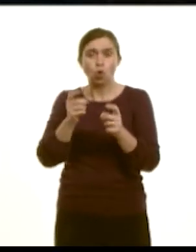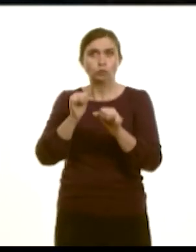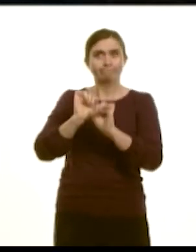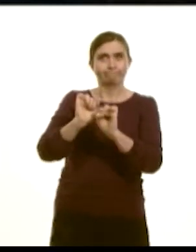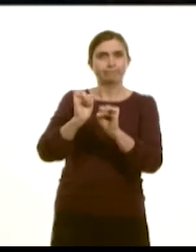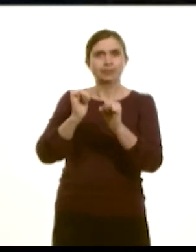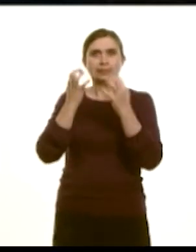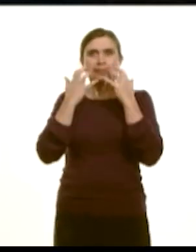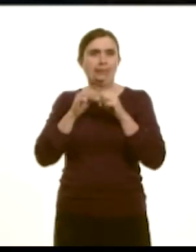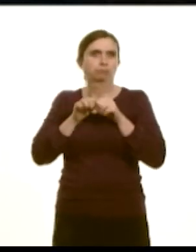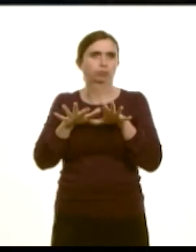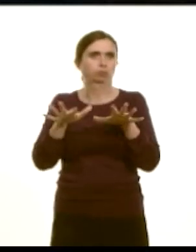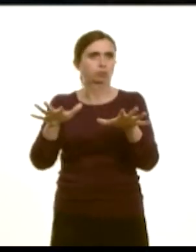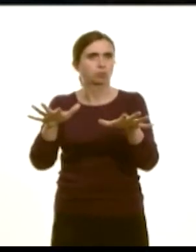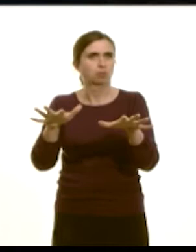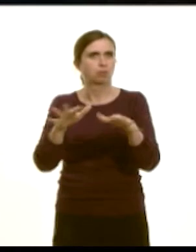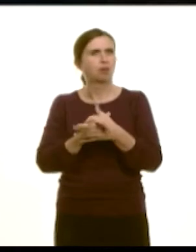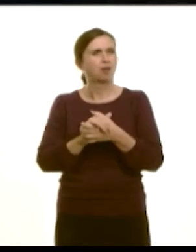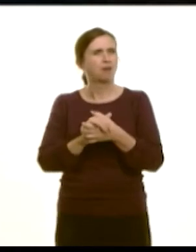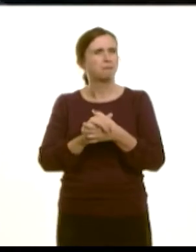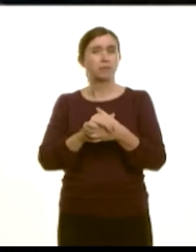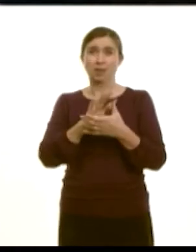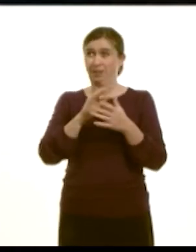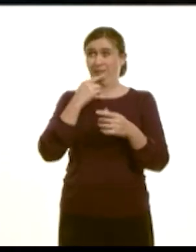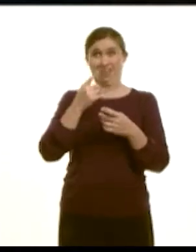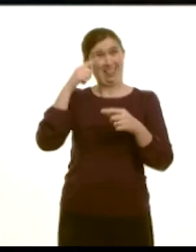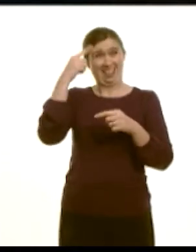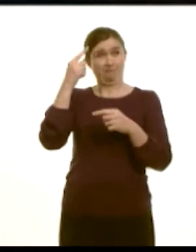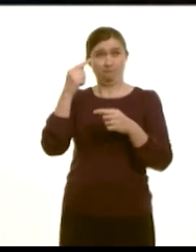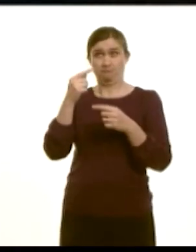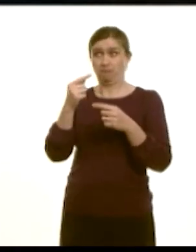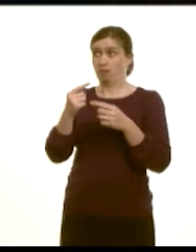It maintains that our authorities will be unable to complete their statutory duties.